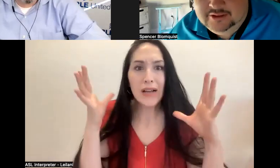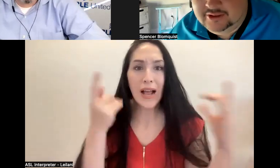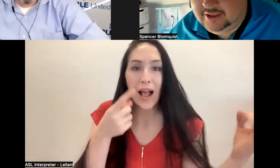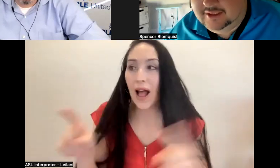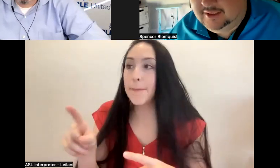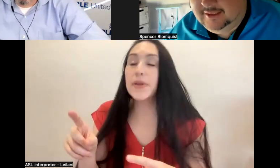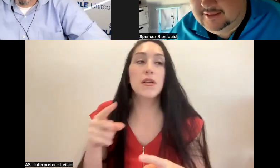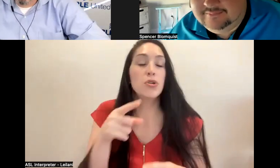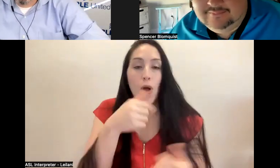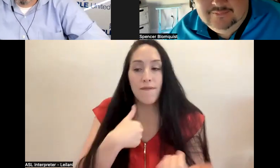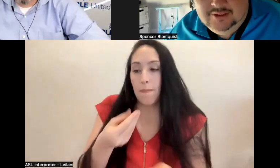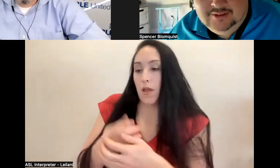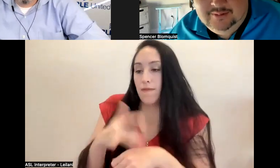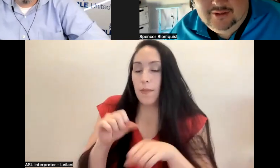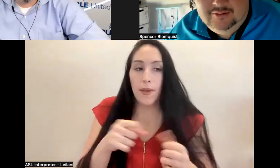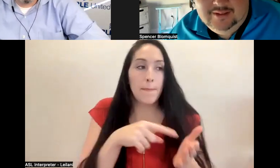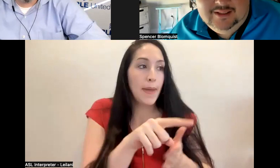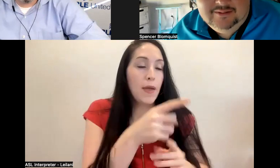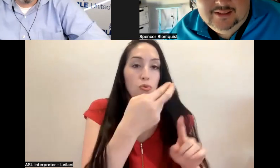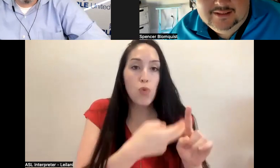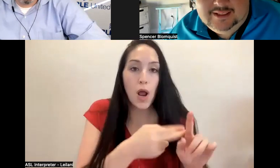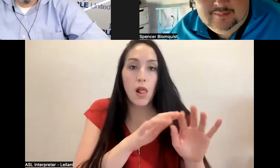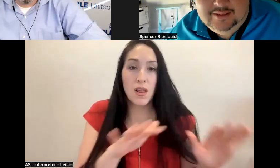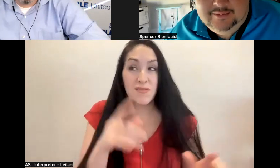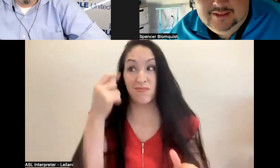which you know with Covid and everything that's happened.